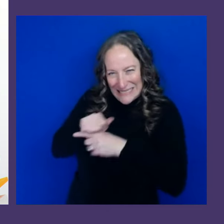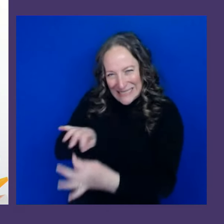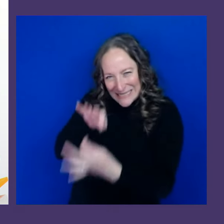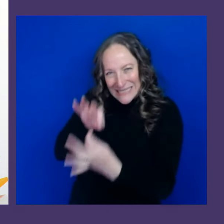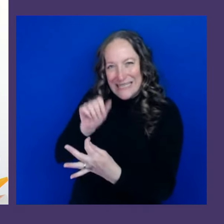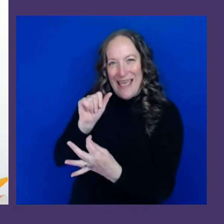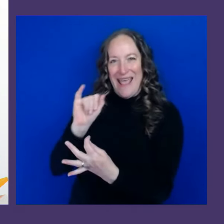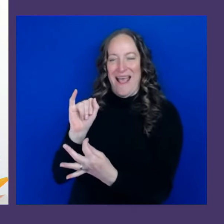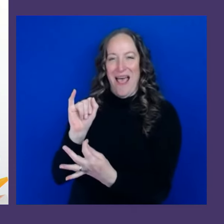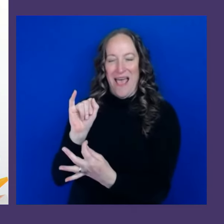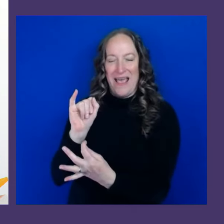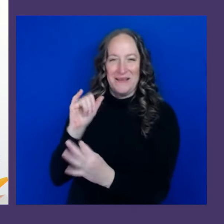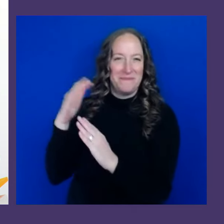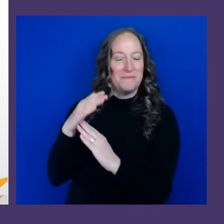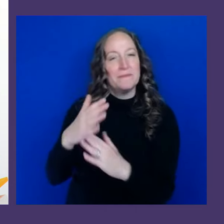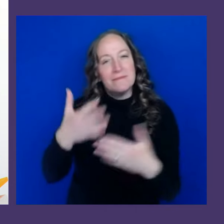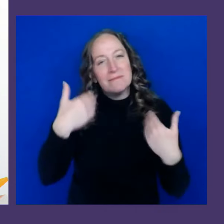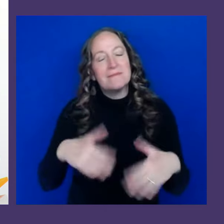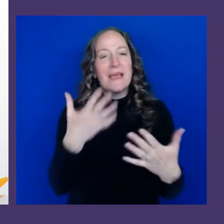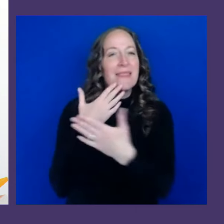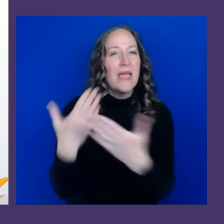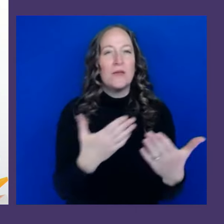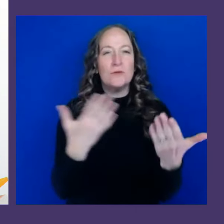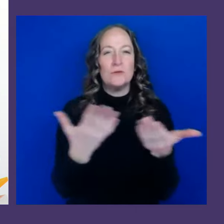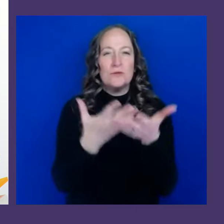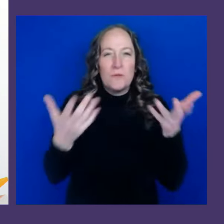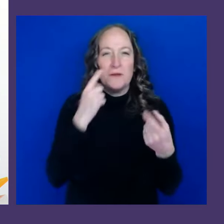Thank you very much for coming to this session.